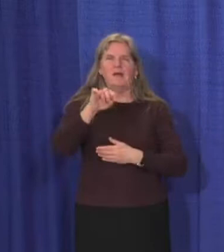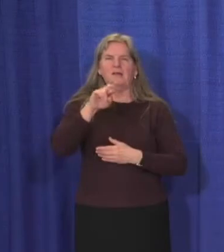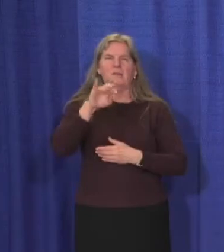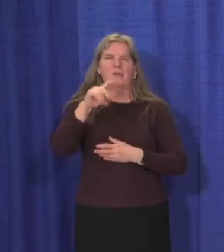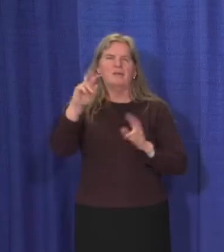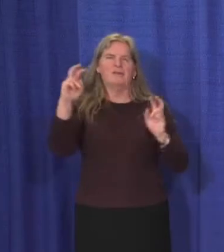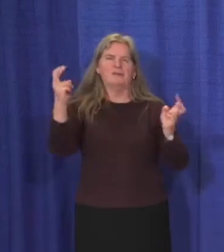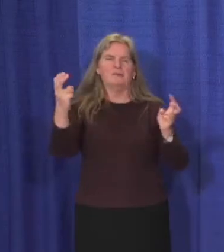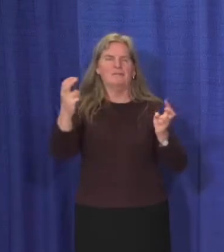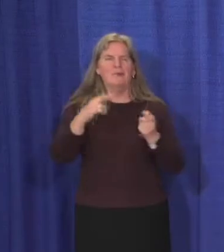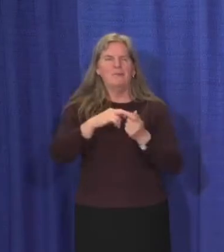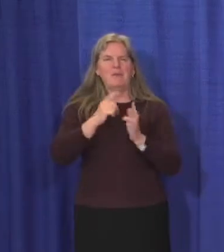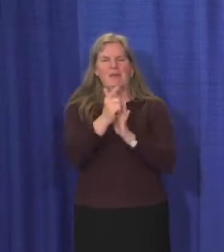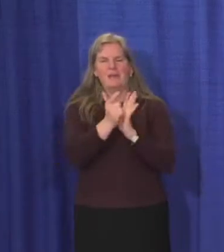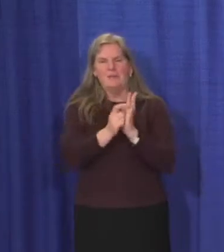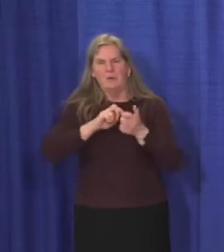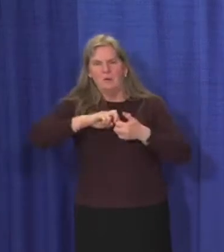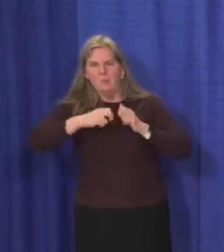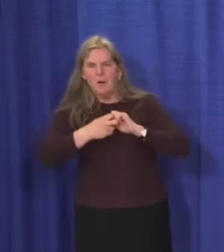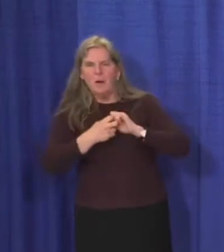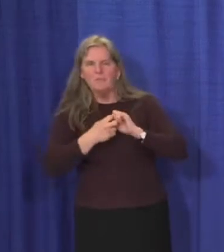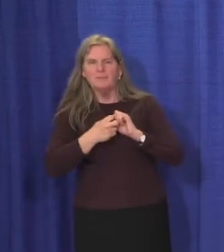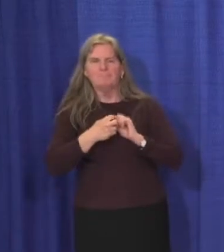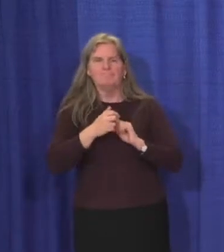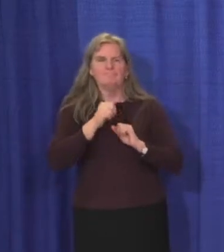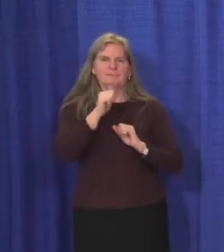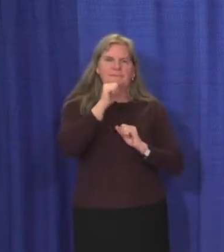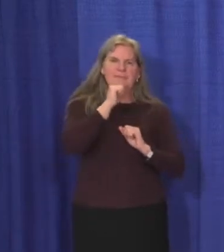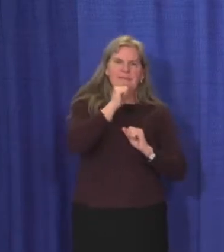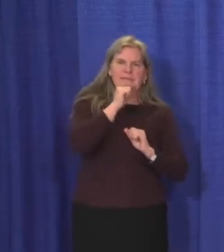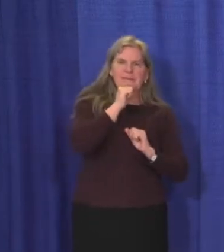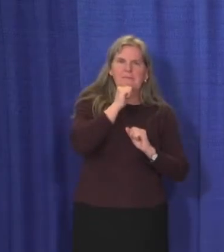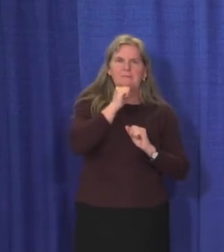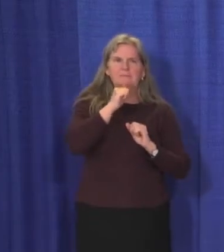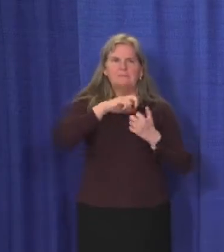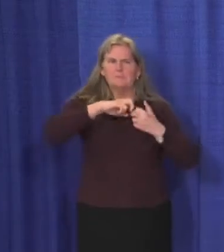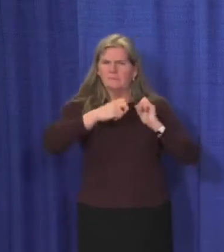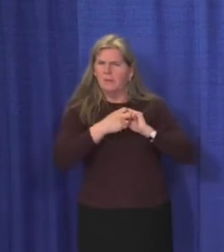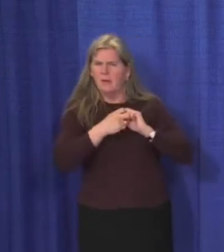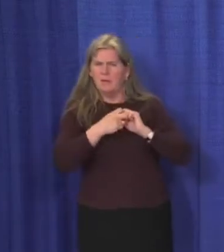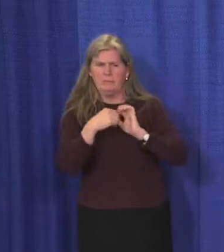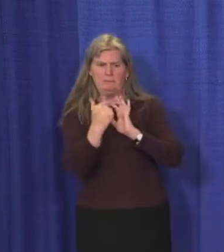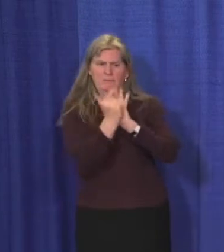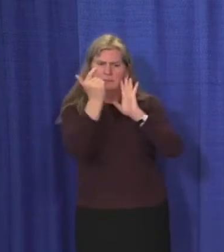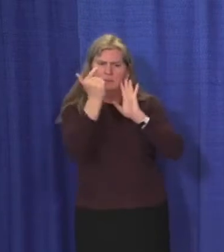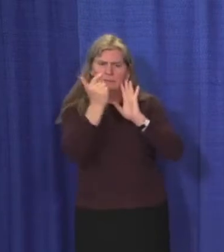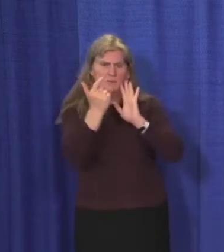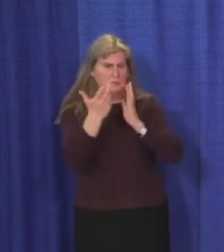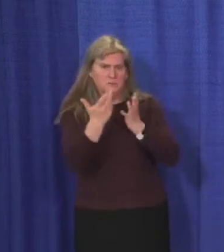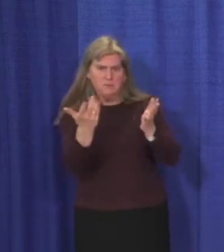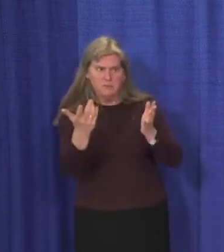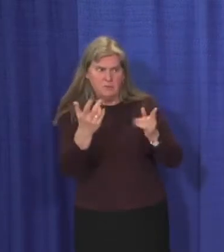minefield from a legal and privacy perspective so I'm wondering if you have any